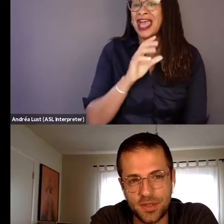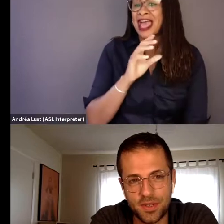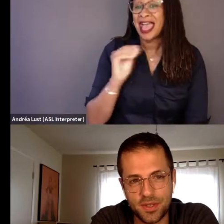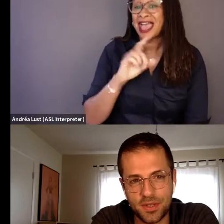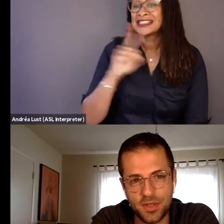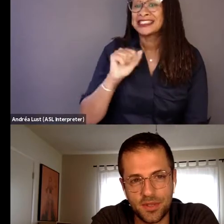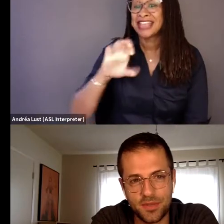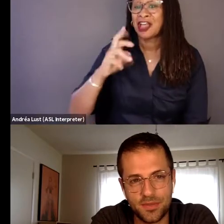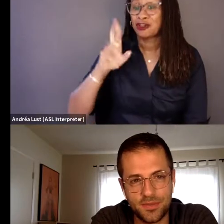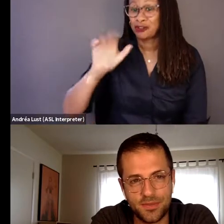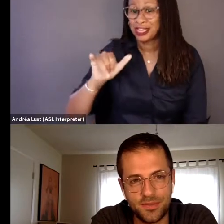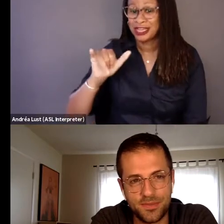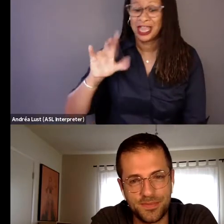Hi guys, how are you guys doing today?